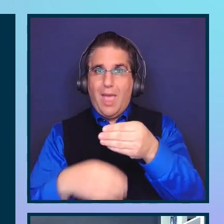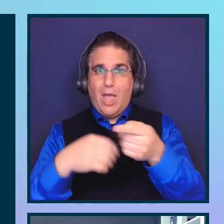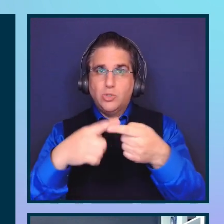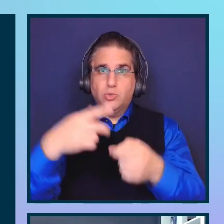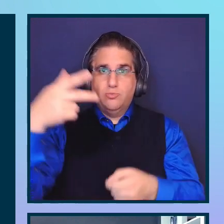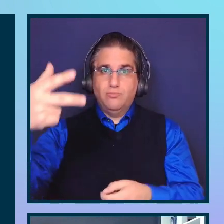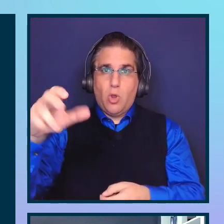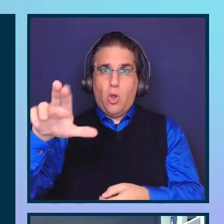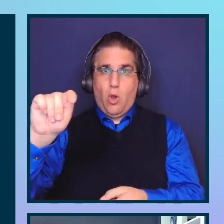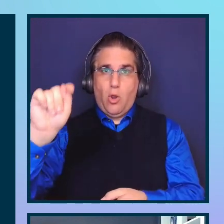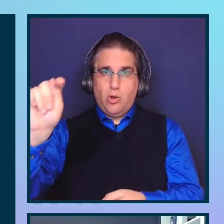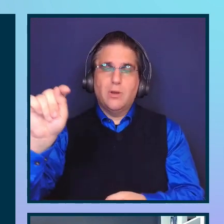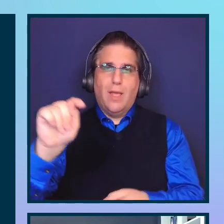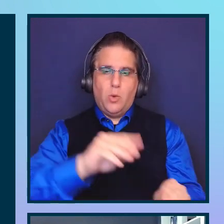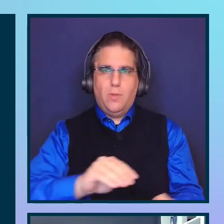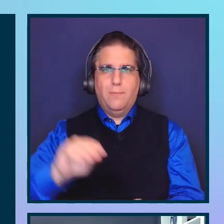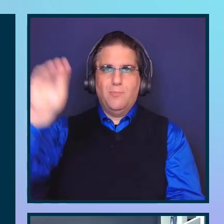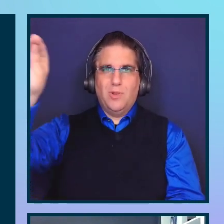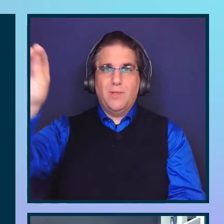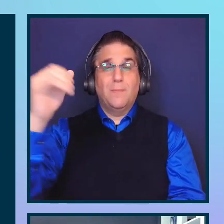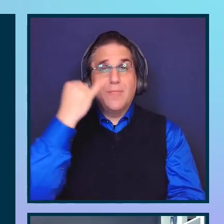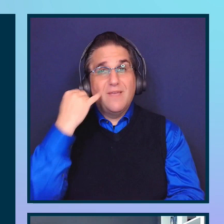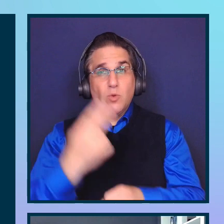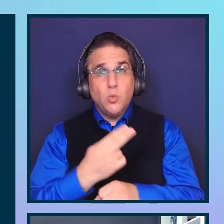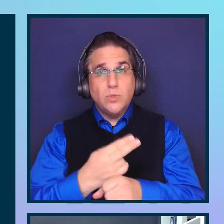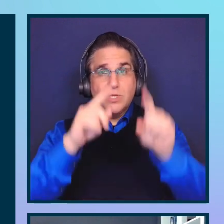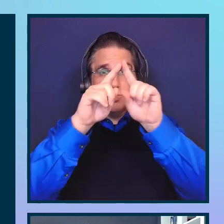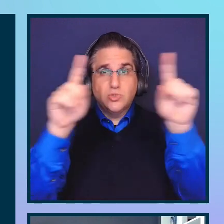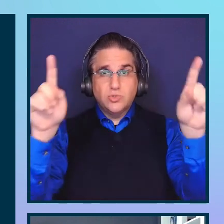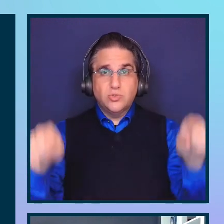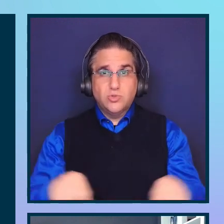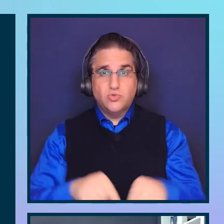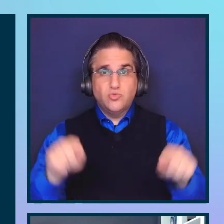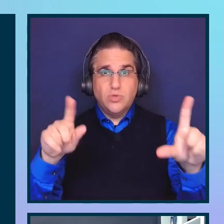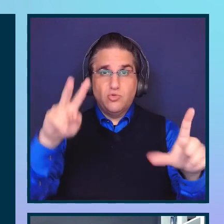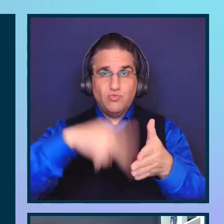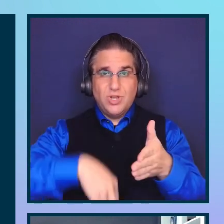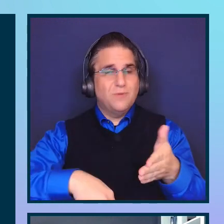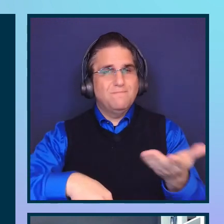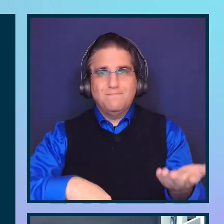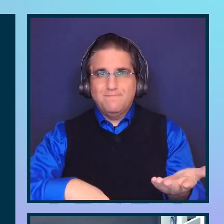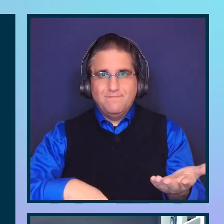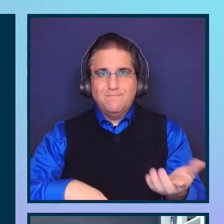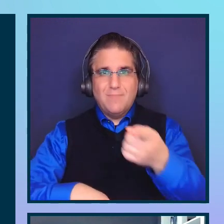For a screen reader users, they don't know, it's hidden. So we need to attach the product name to that button, to that Add To Cart action.